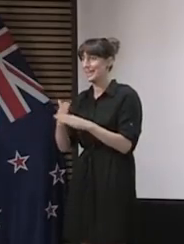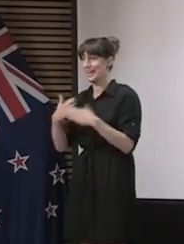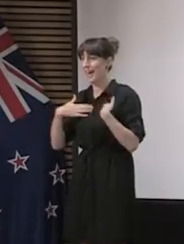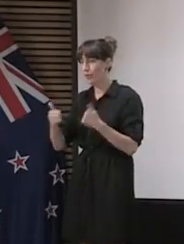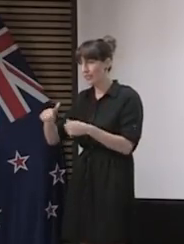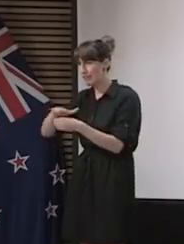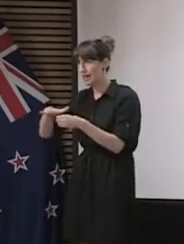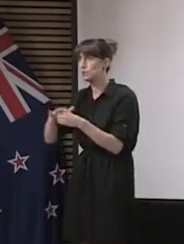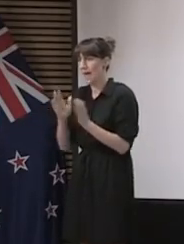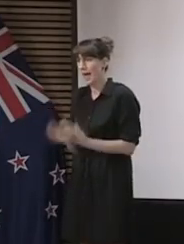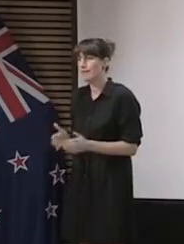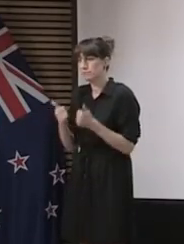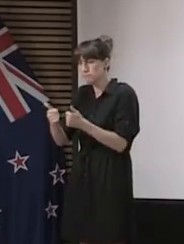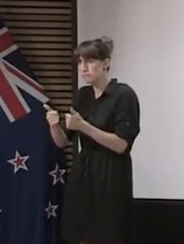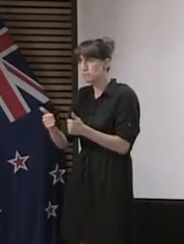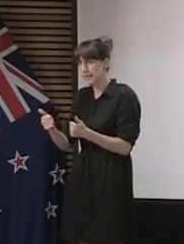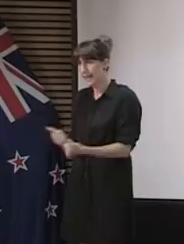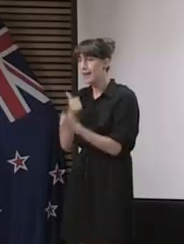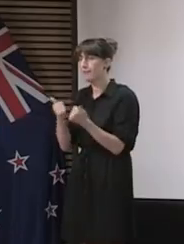It is amatter for us knowing wherethat hasn't happened.